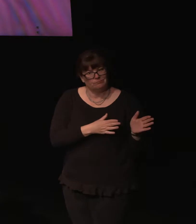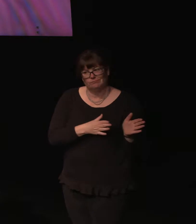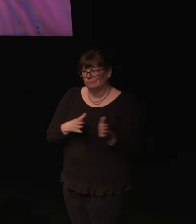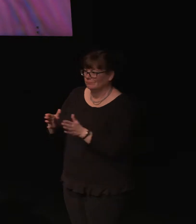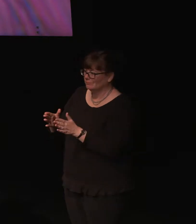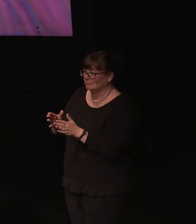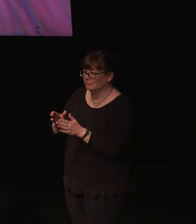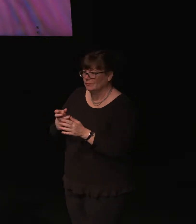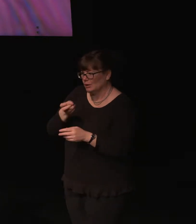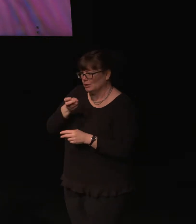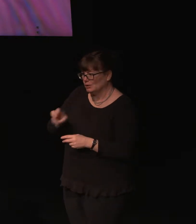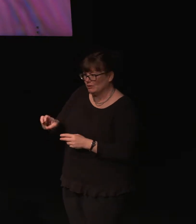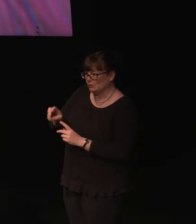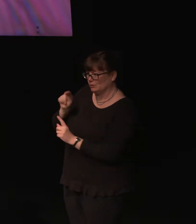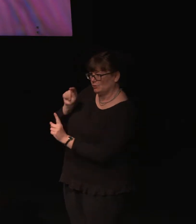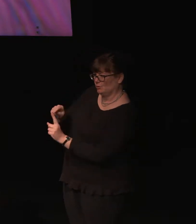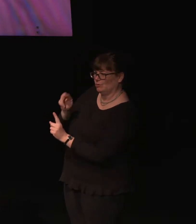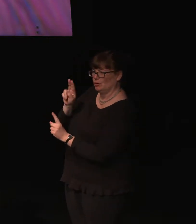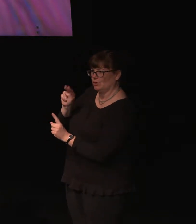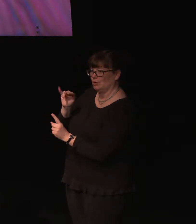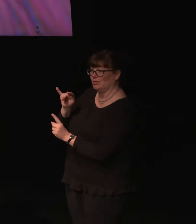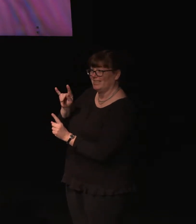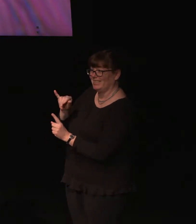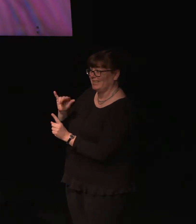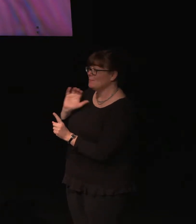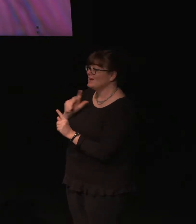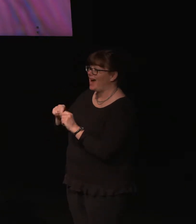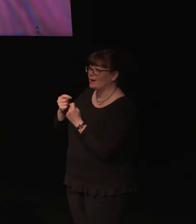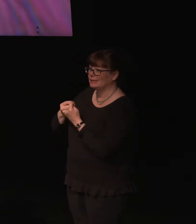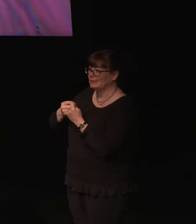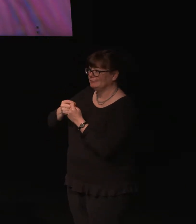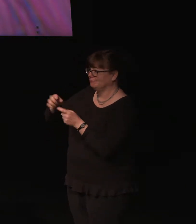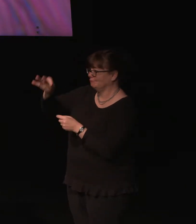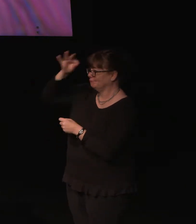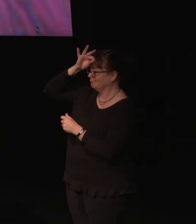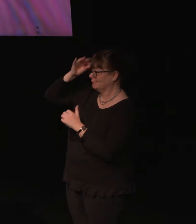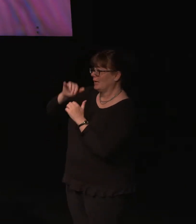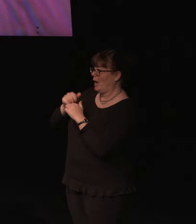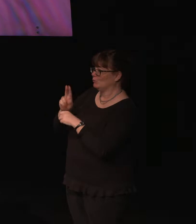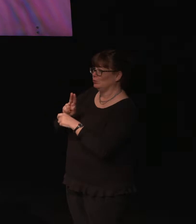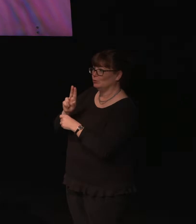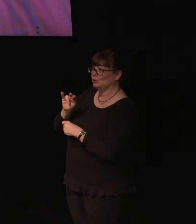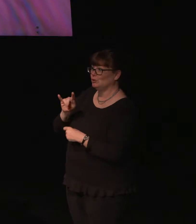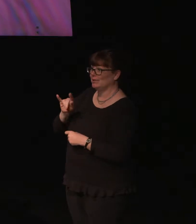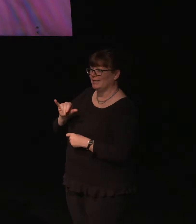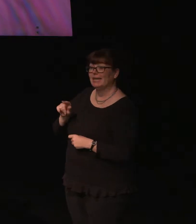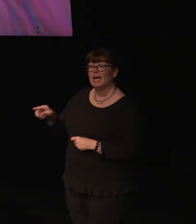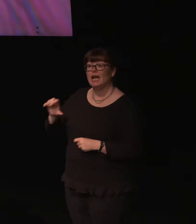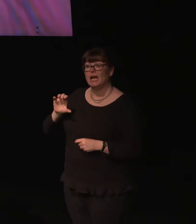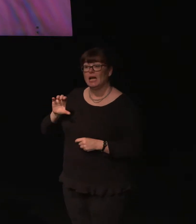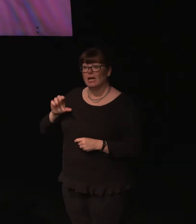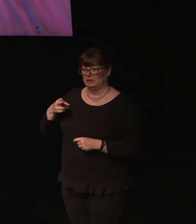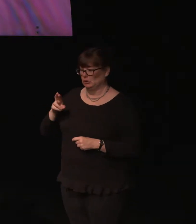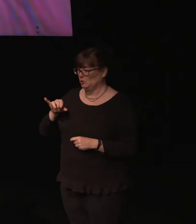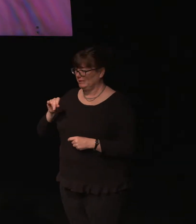but none of our team knew how to use Unity. Christy, my wife, suggested that we make Collapsus.